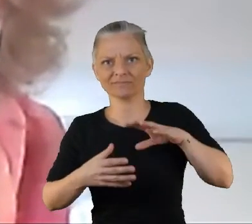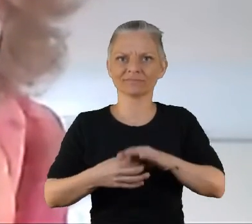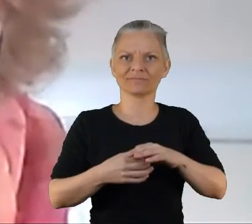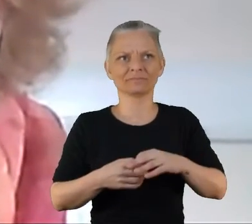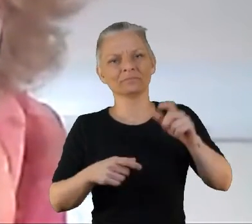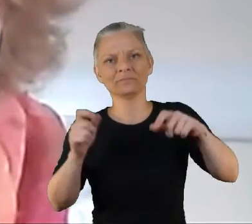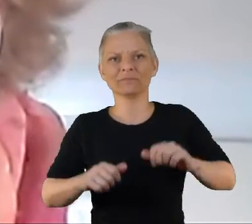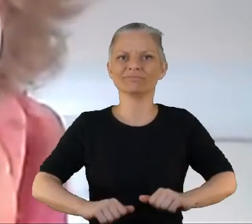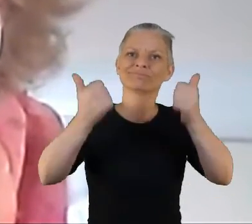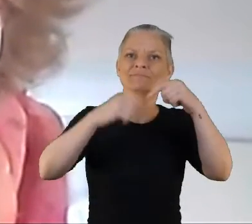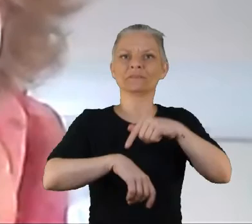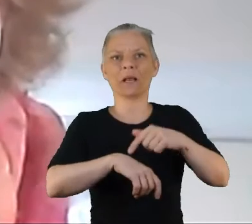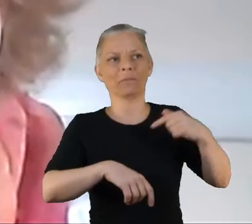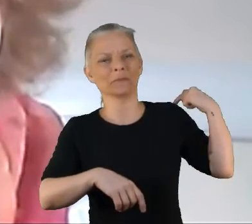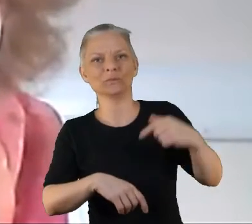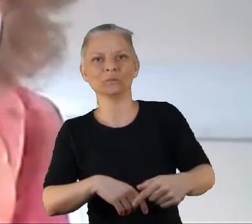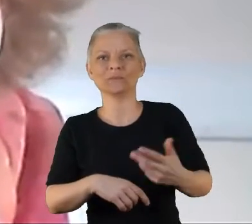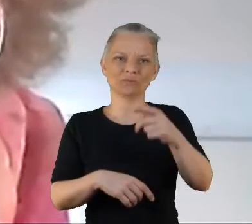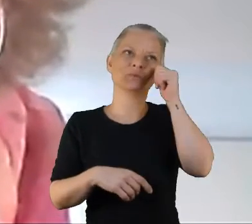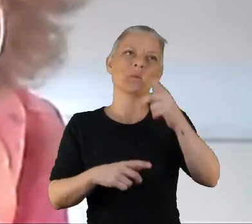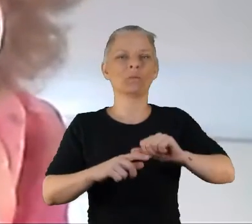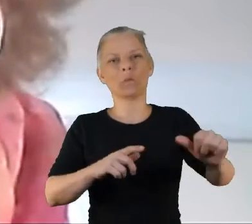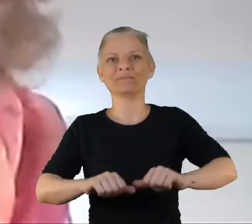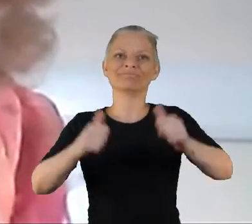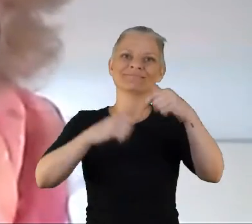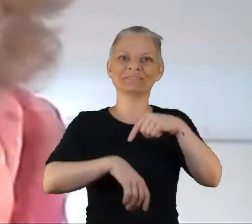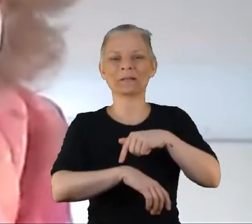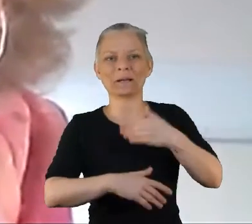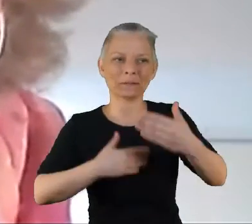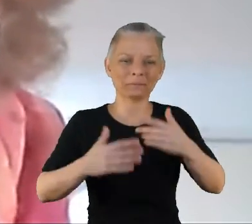that people have better times in the week, you know there are better times. And then a check out,